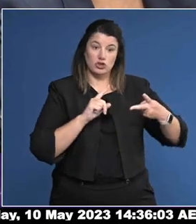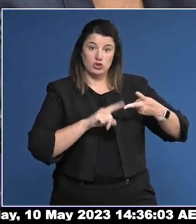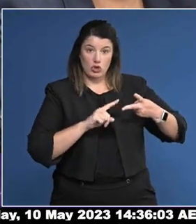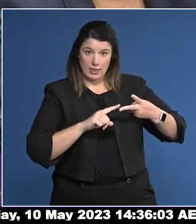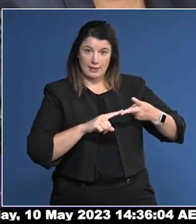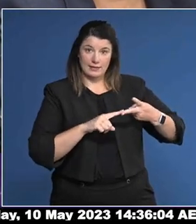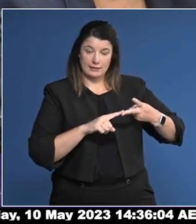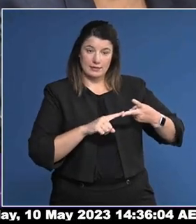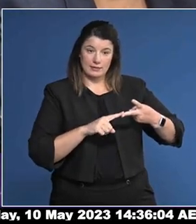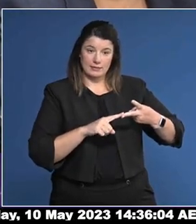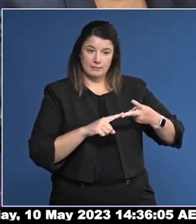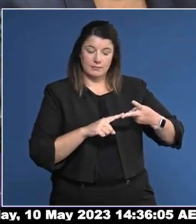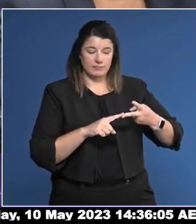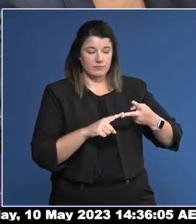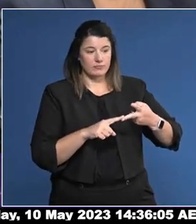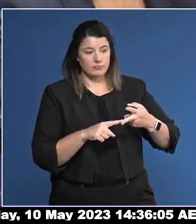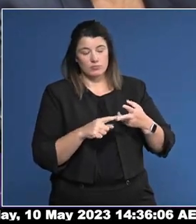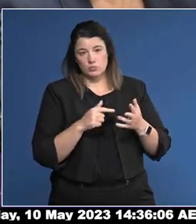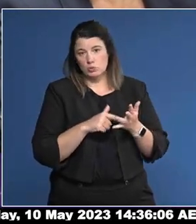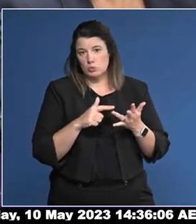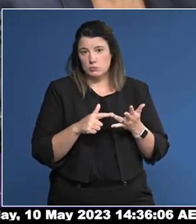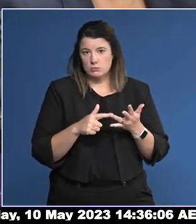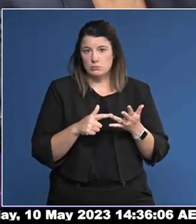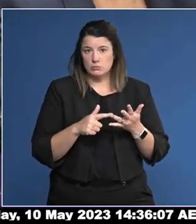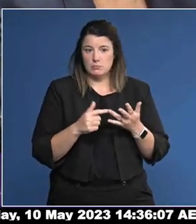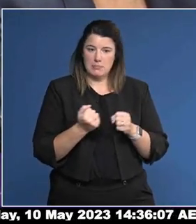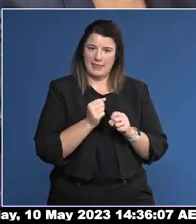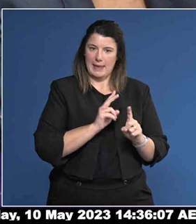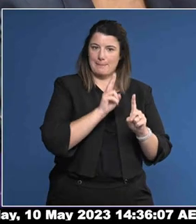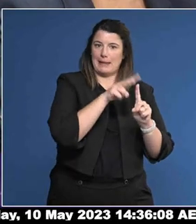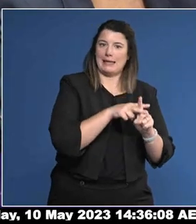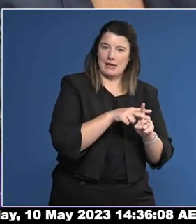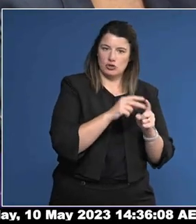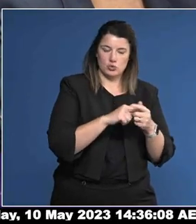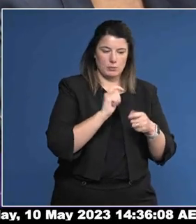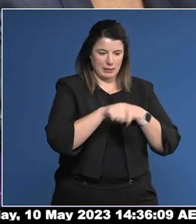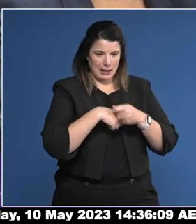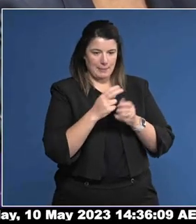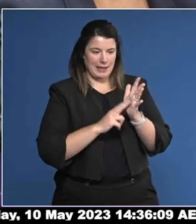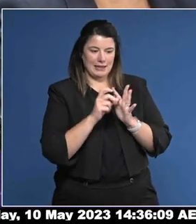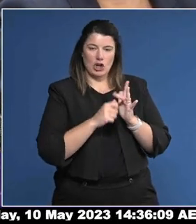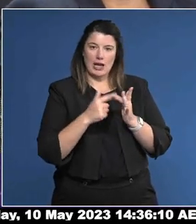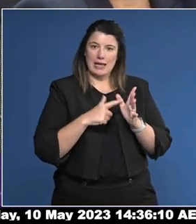I'll use the shorthand expression - the applications necessary to become an NDIA participant; is that right?